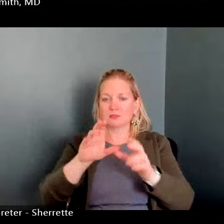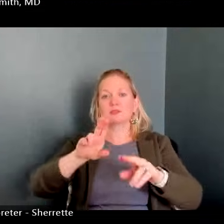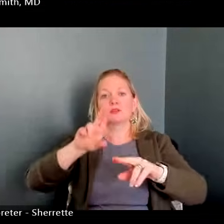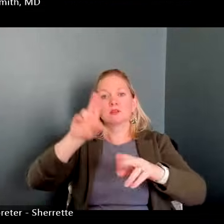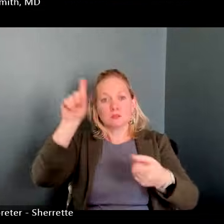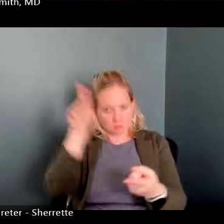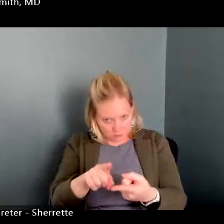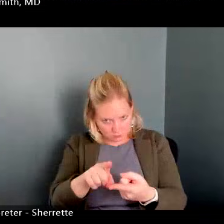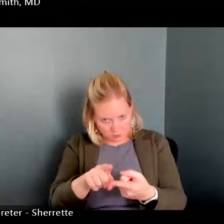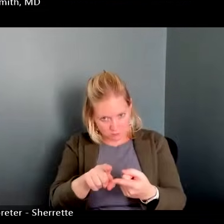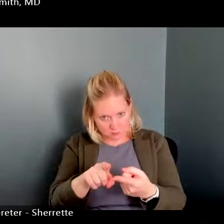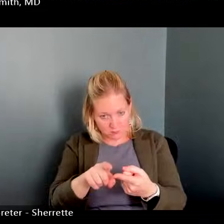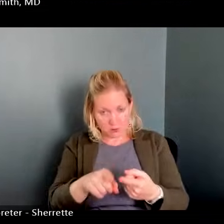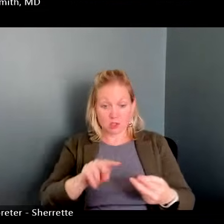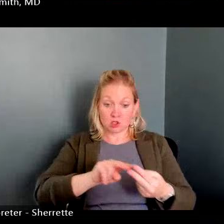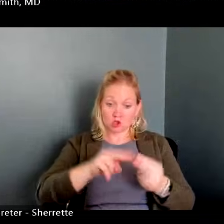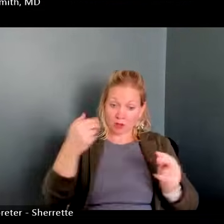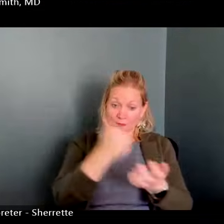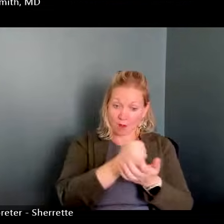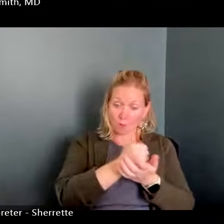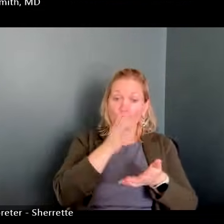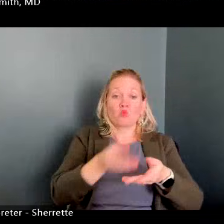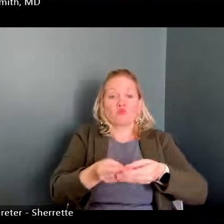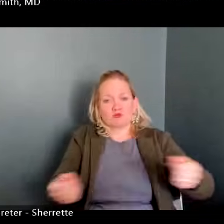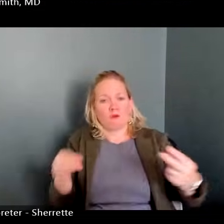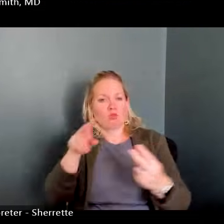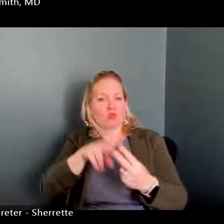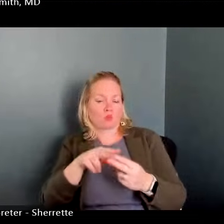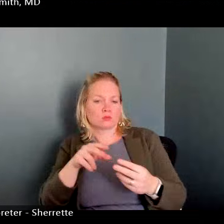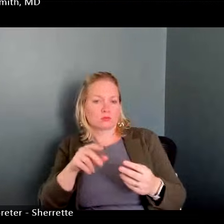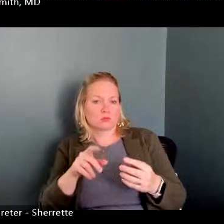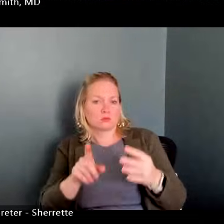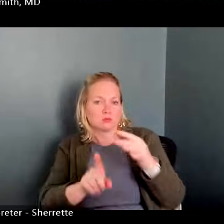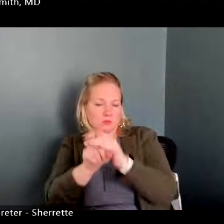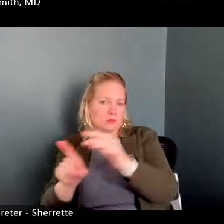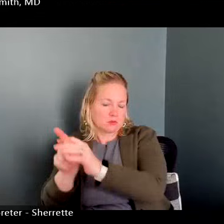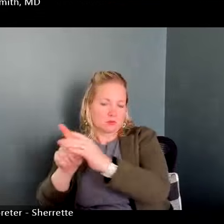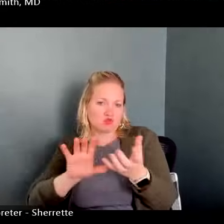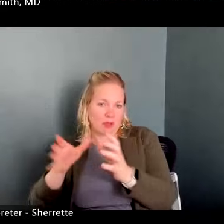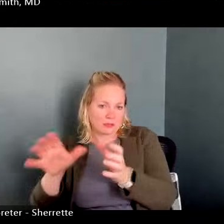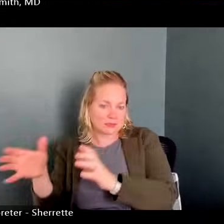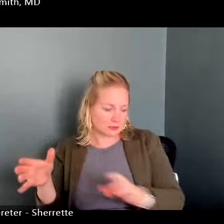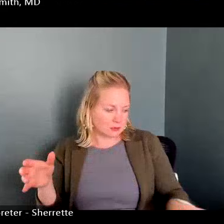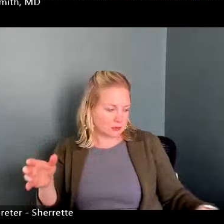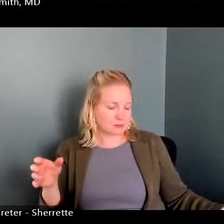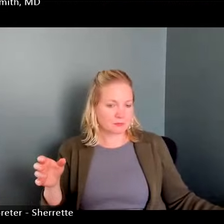with the gene therapy products? And that was our -- really are very -- setting a high standard for